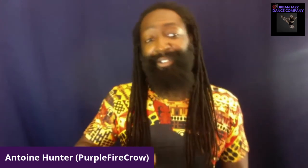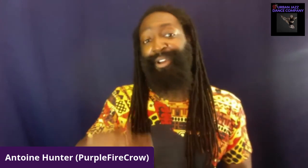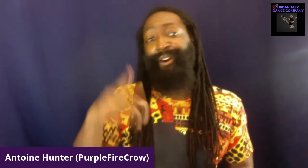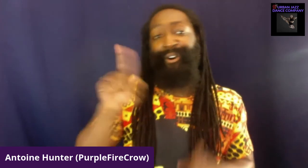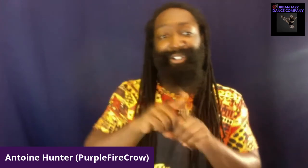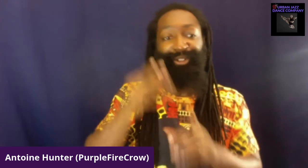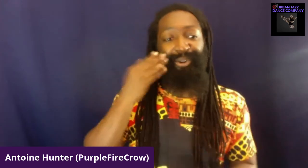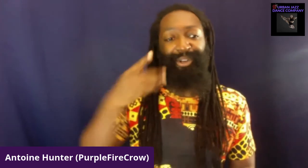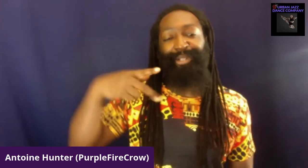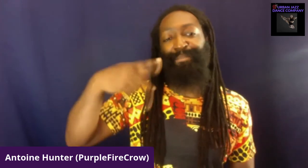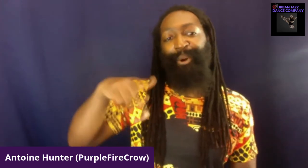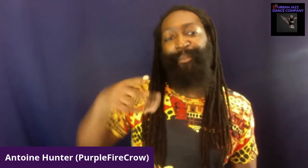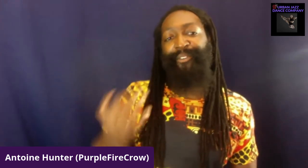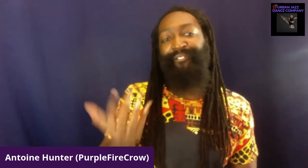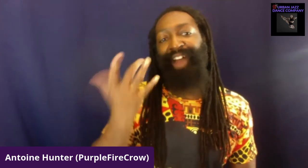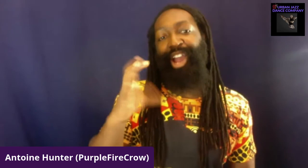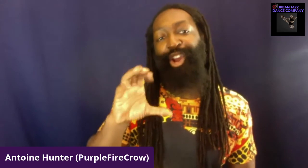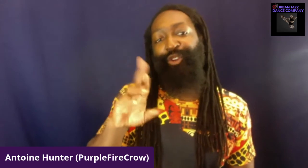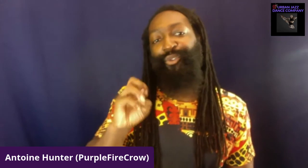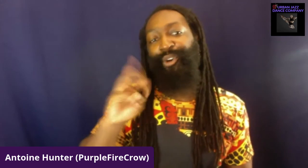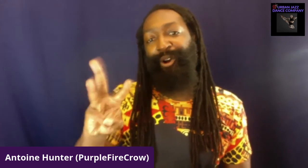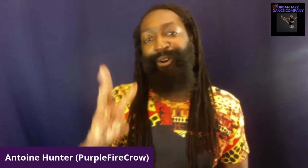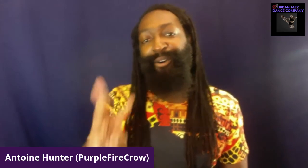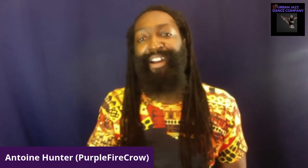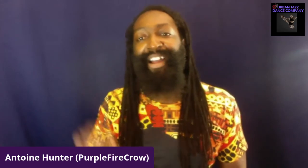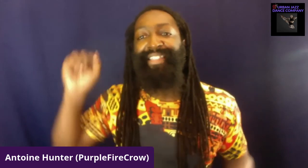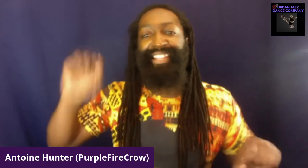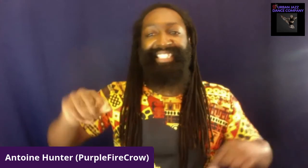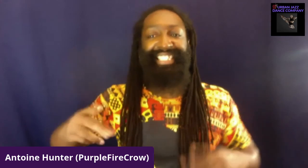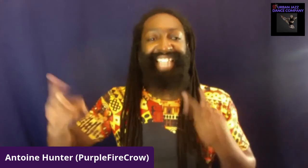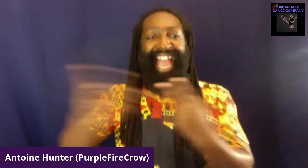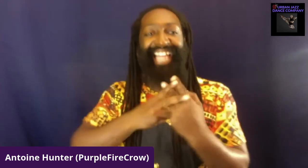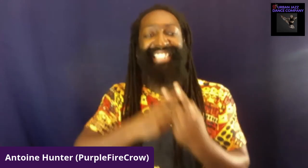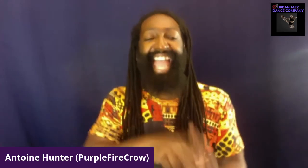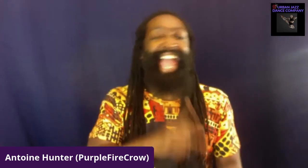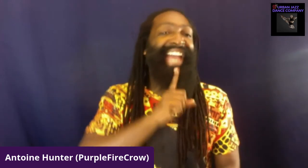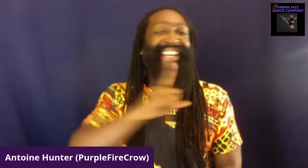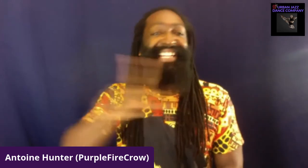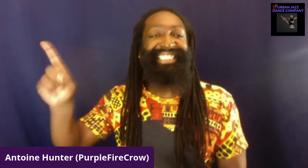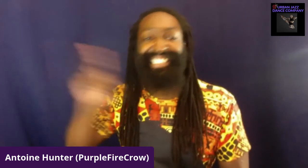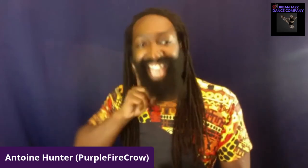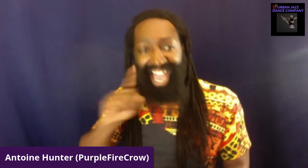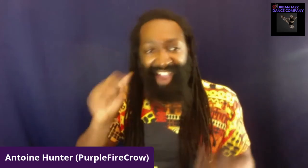Thank you for watching. This is Antoine Hunter, also know as PurpleFireCrow.